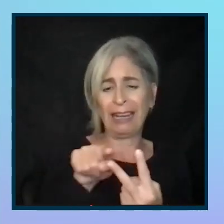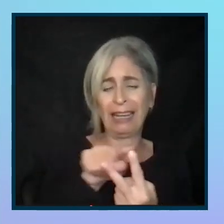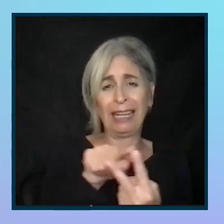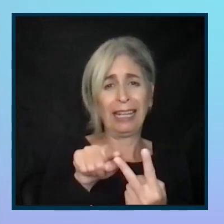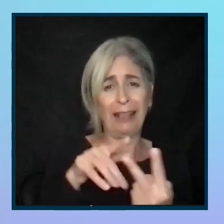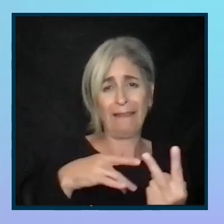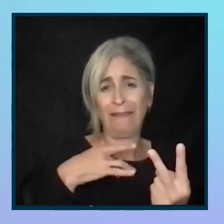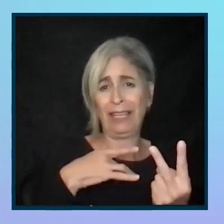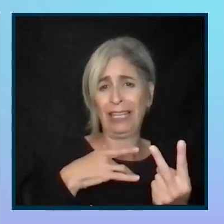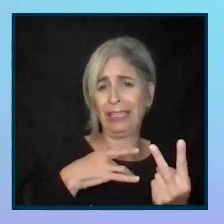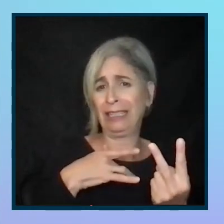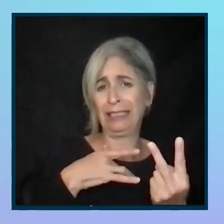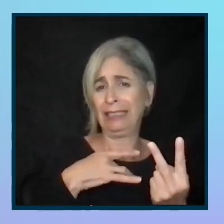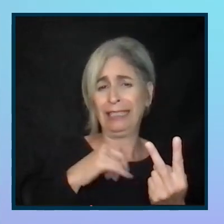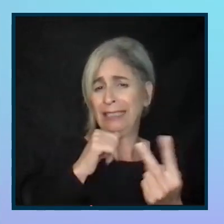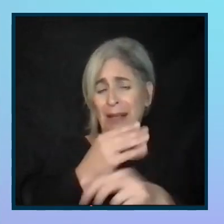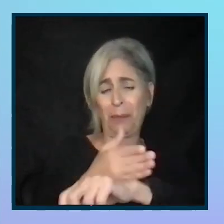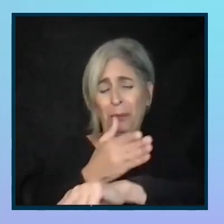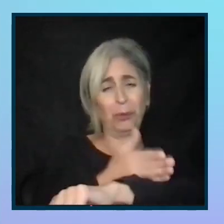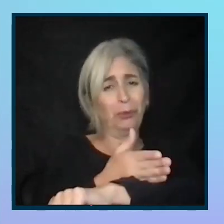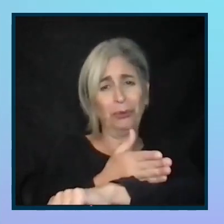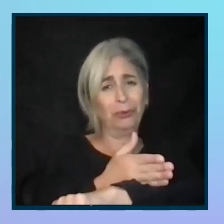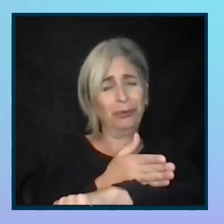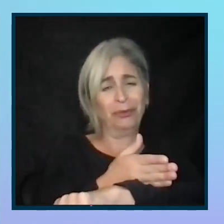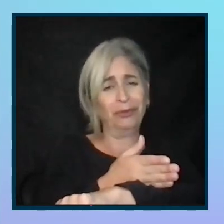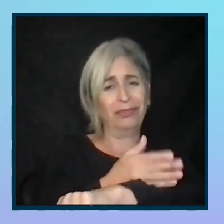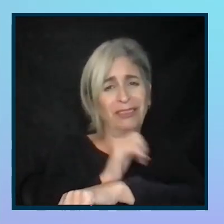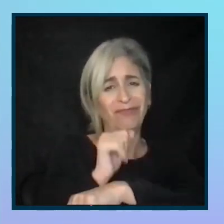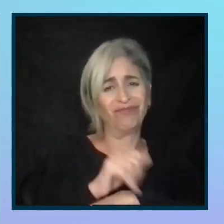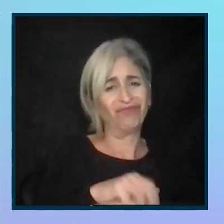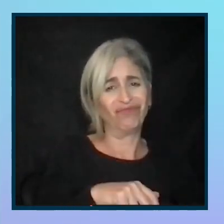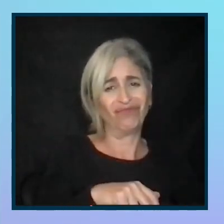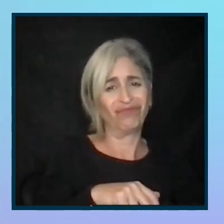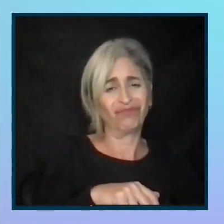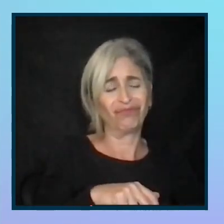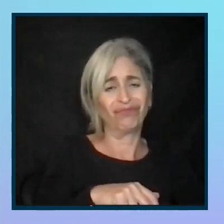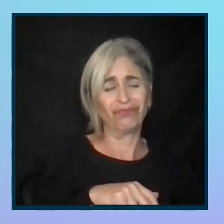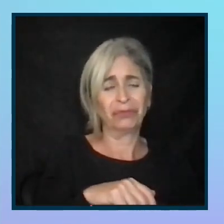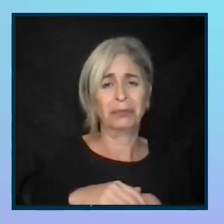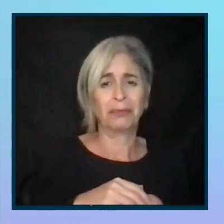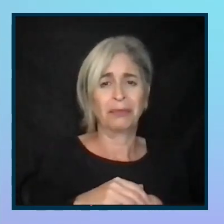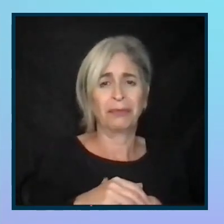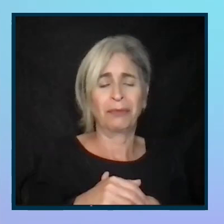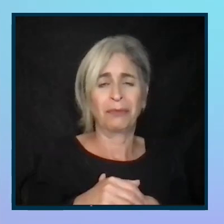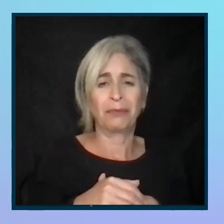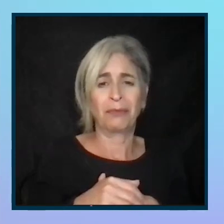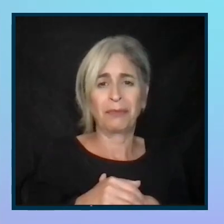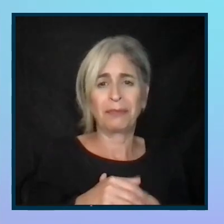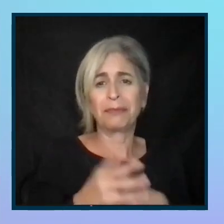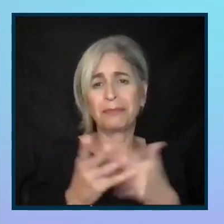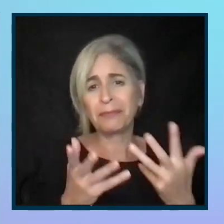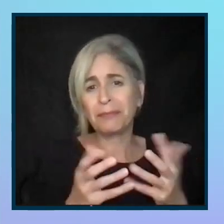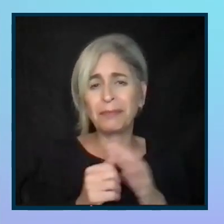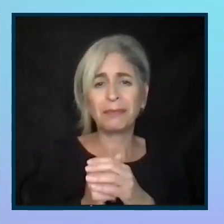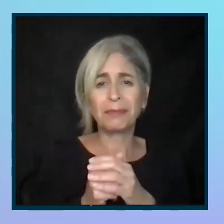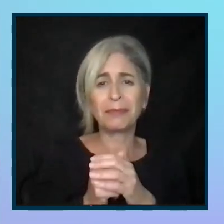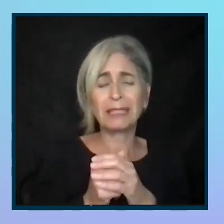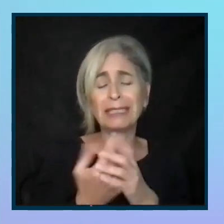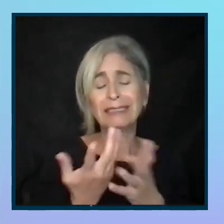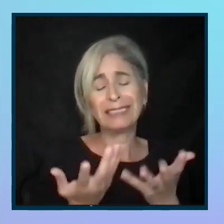it's really gotten much better. And it's disappointing to feel that way.